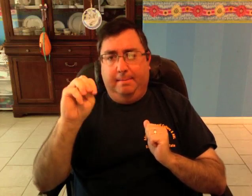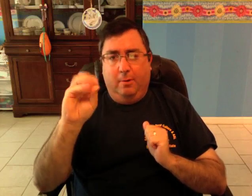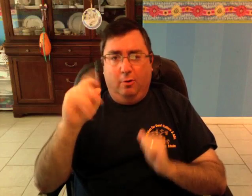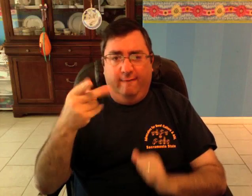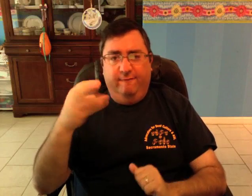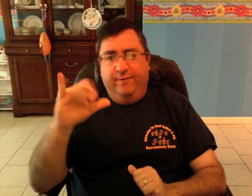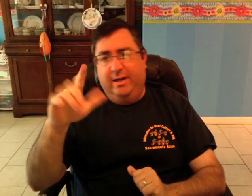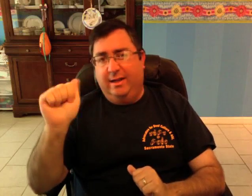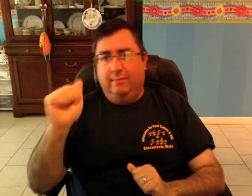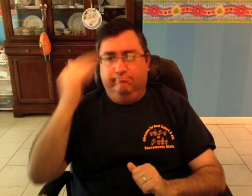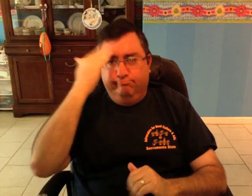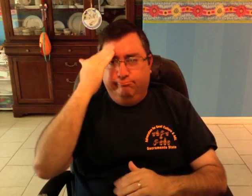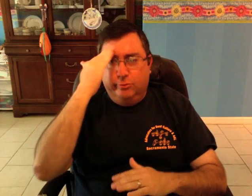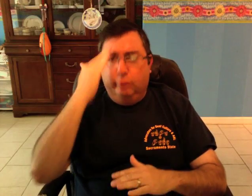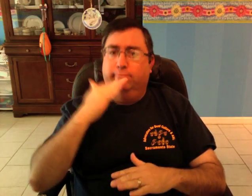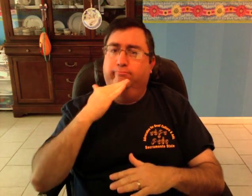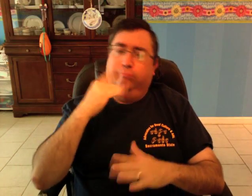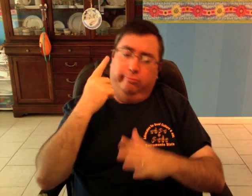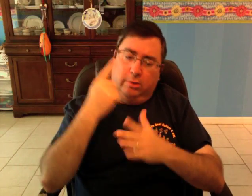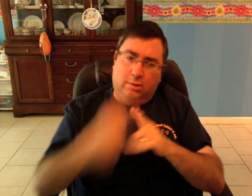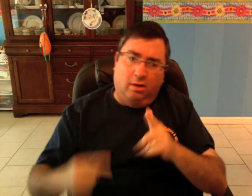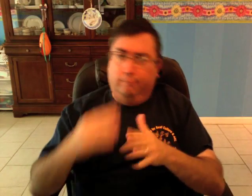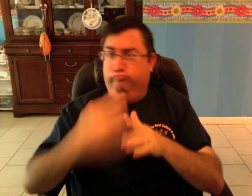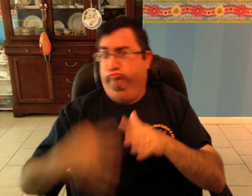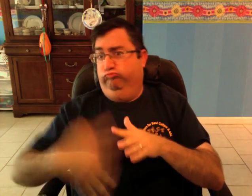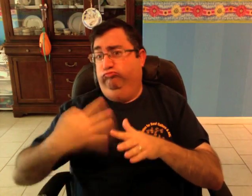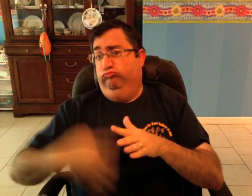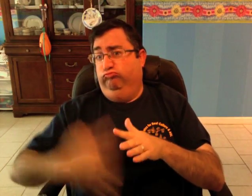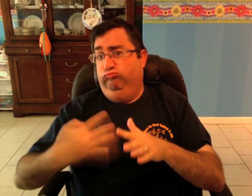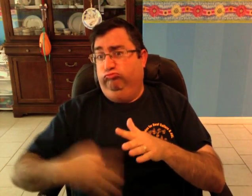Compare to Cancer, AIDS, Hemophilia (uncontrollable bleeding),